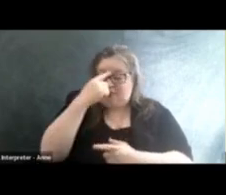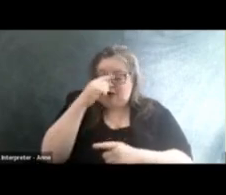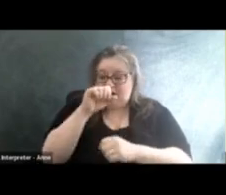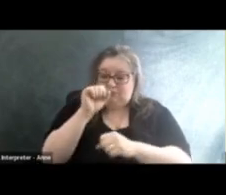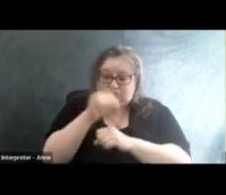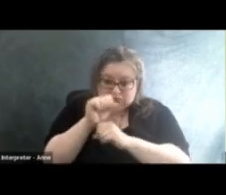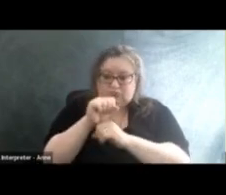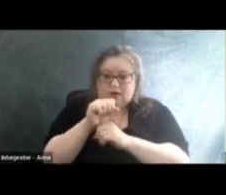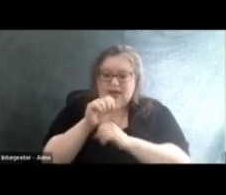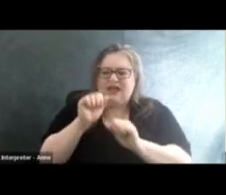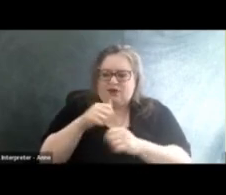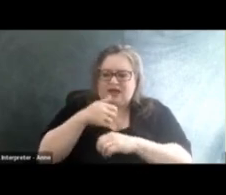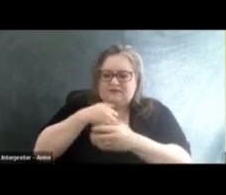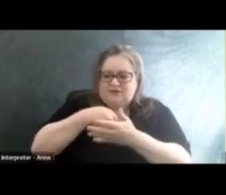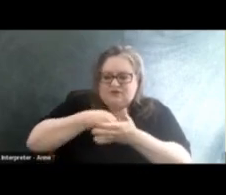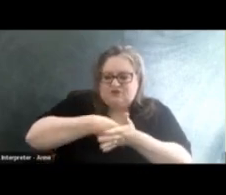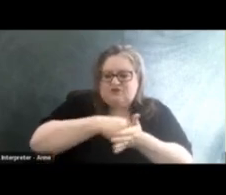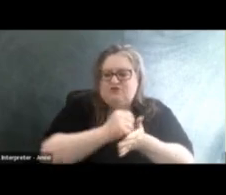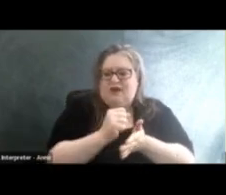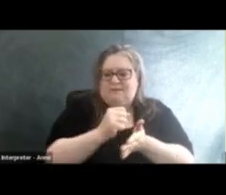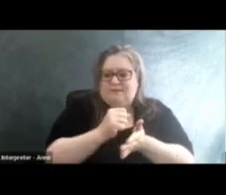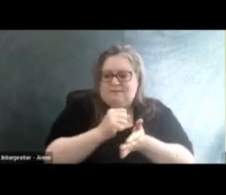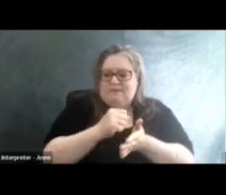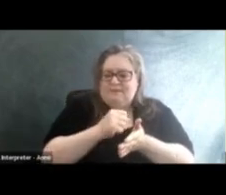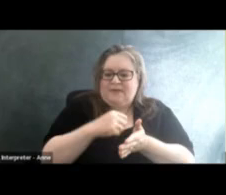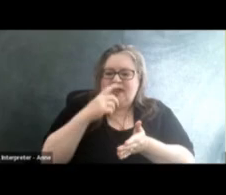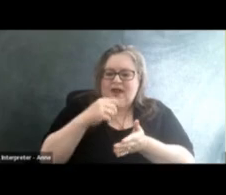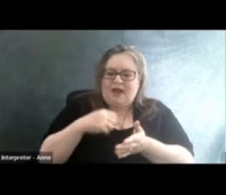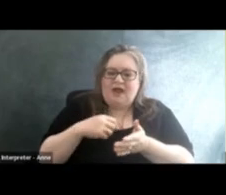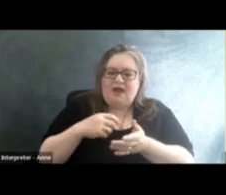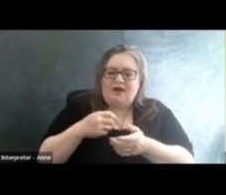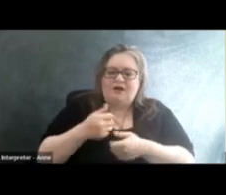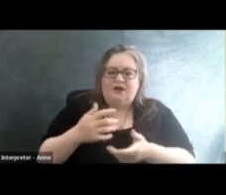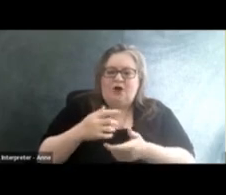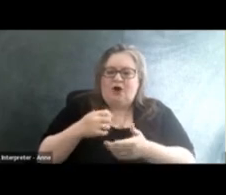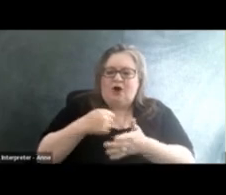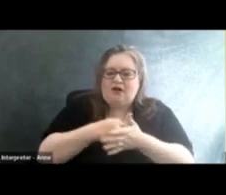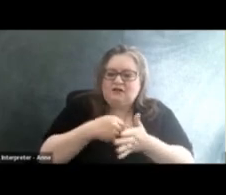can be scraping across those bony ridges and causing contusion or bruising in the